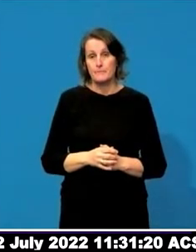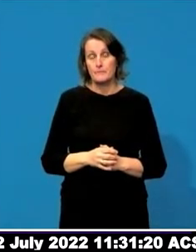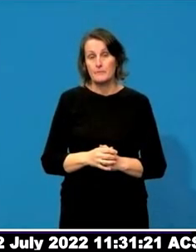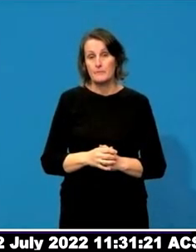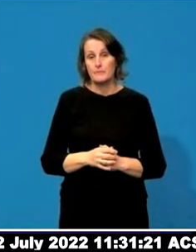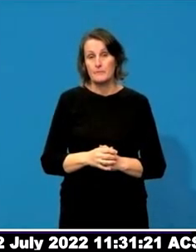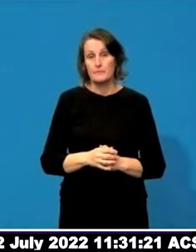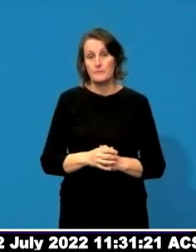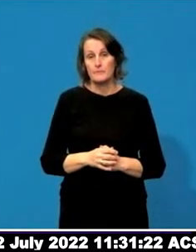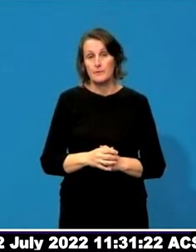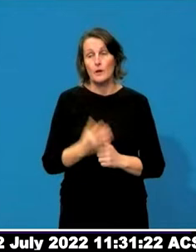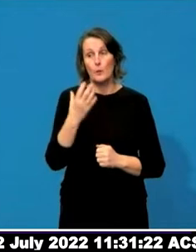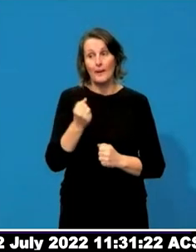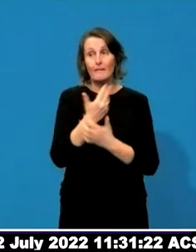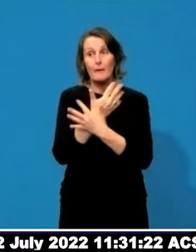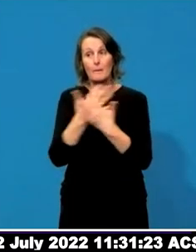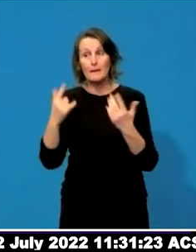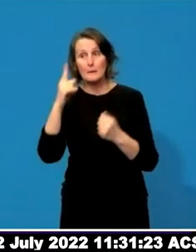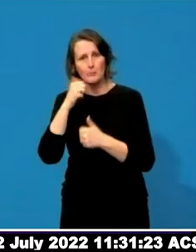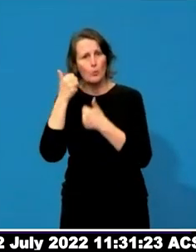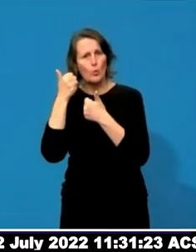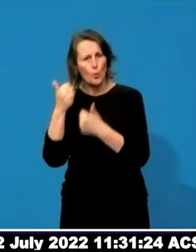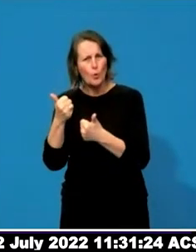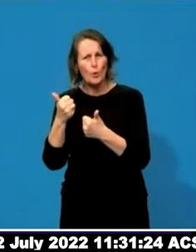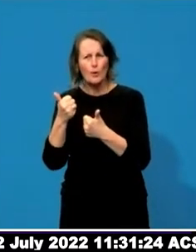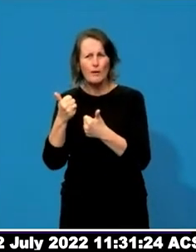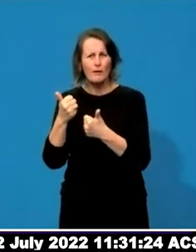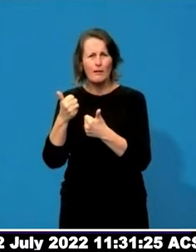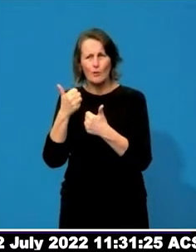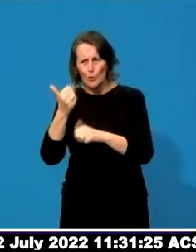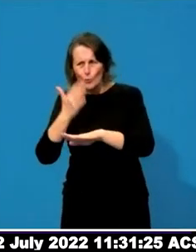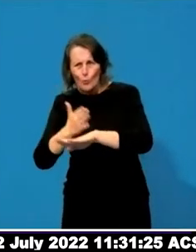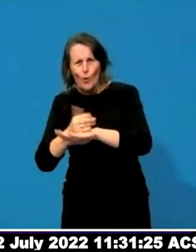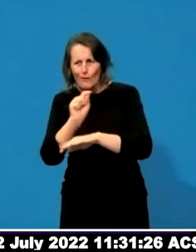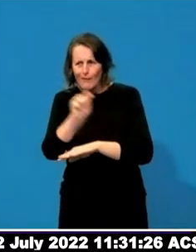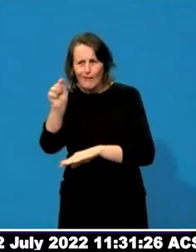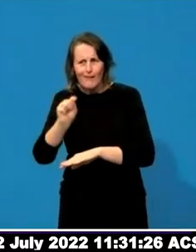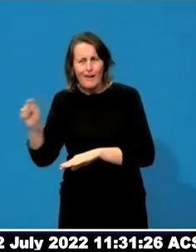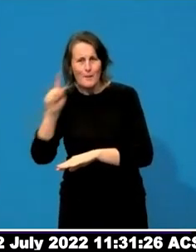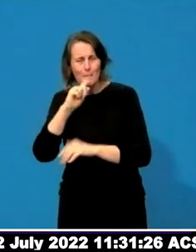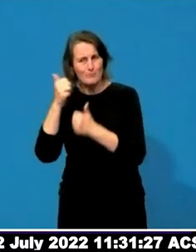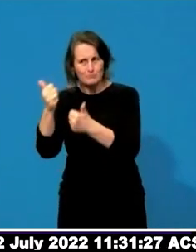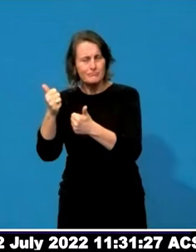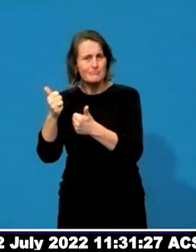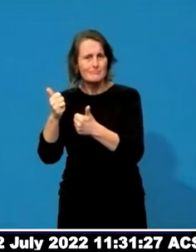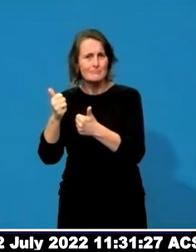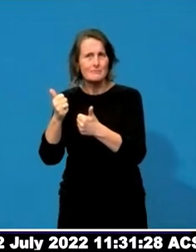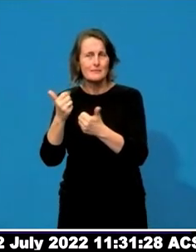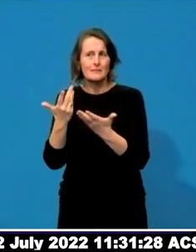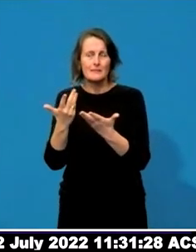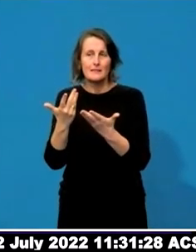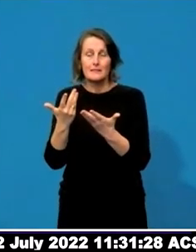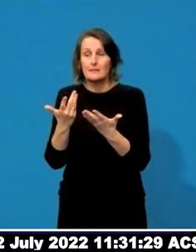who are doing good work and that even organisations -